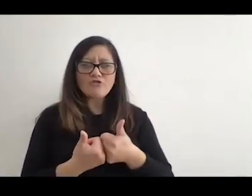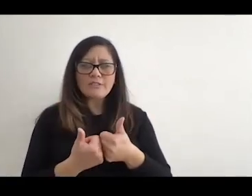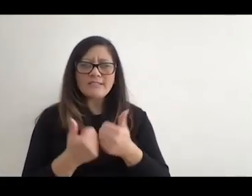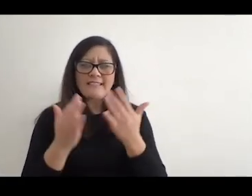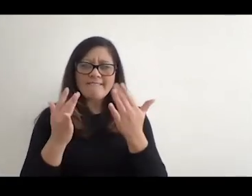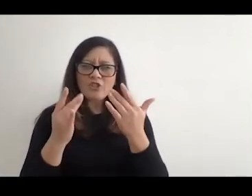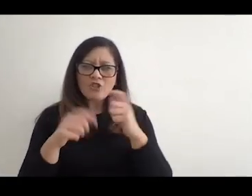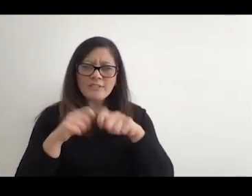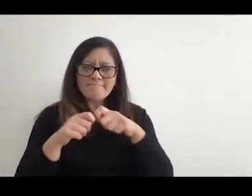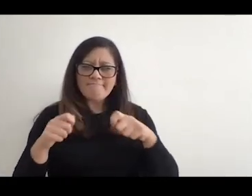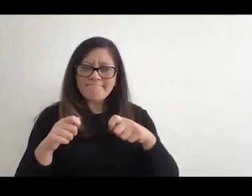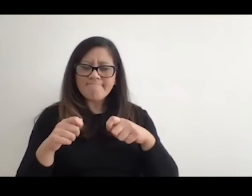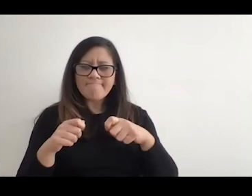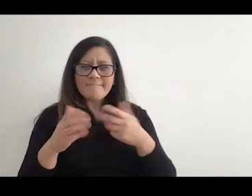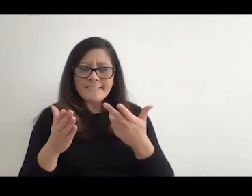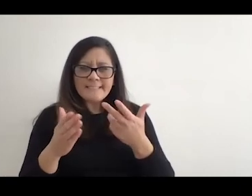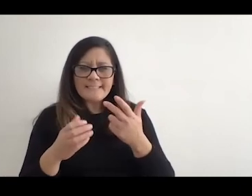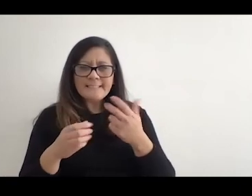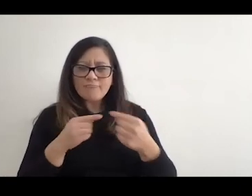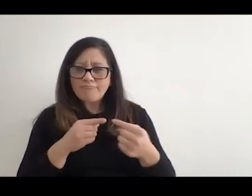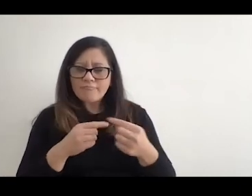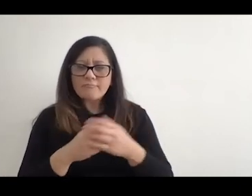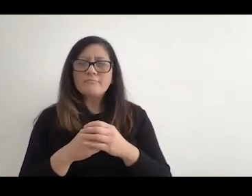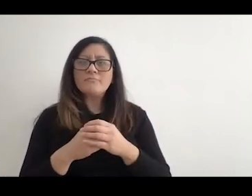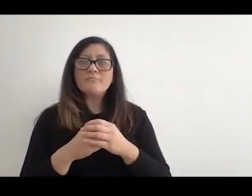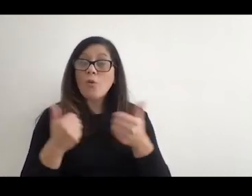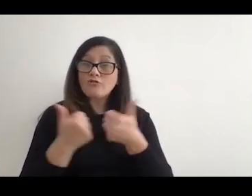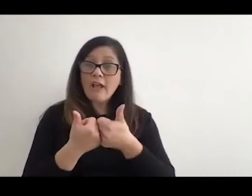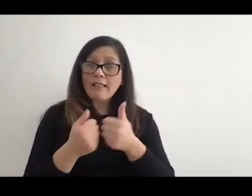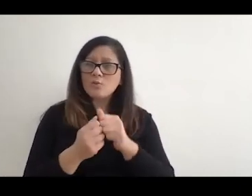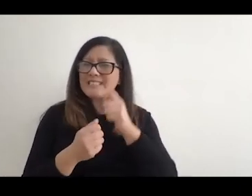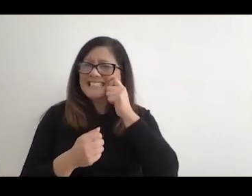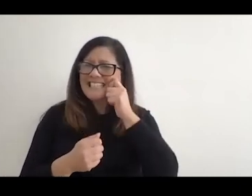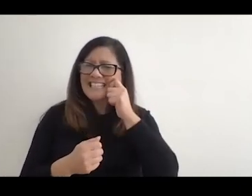Are there challenges with skin sensitivity? Do they prefer not to have certain